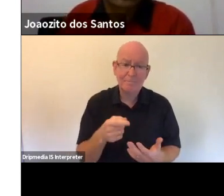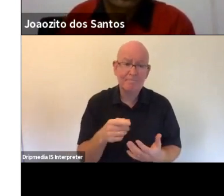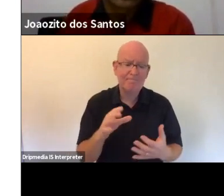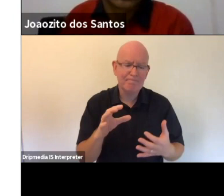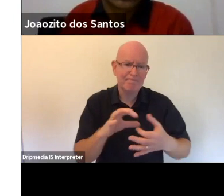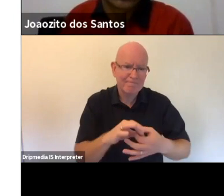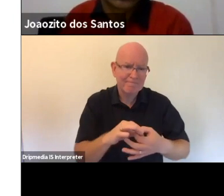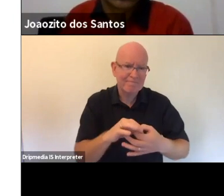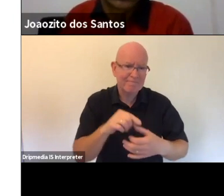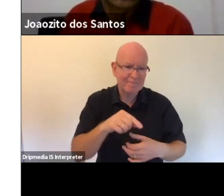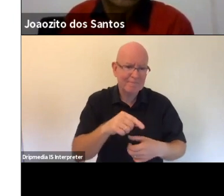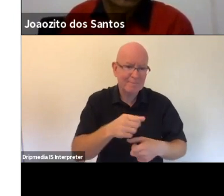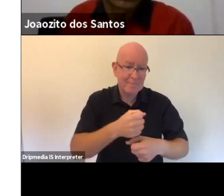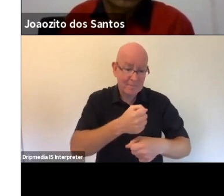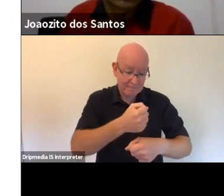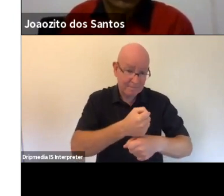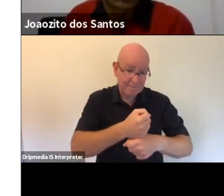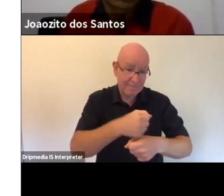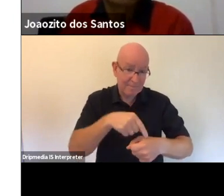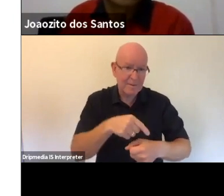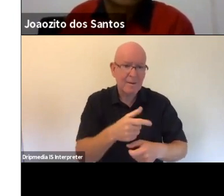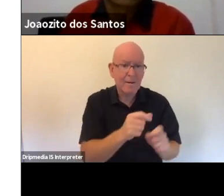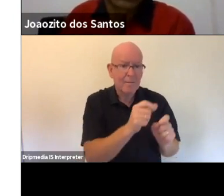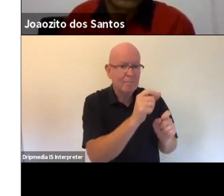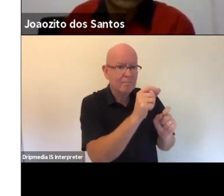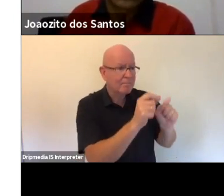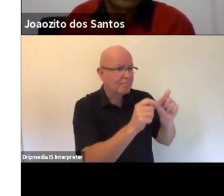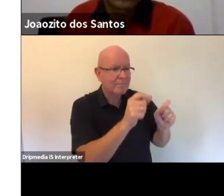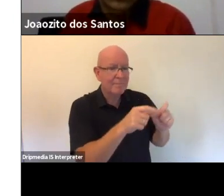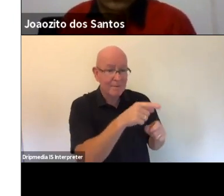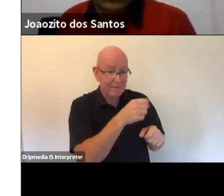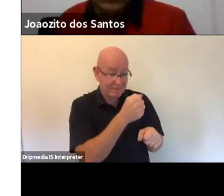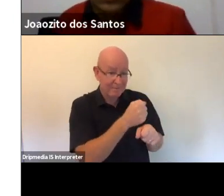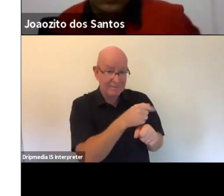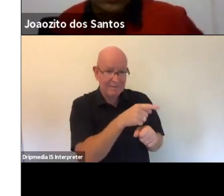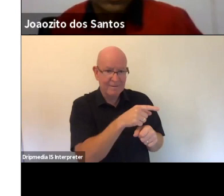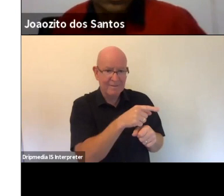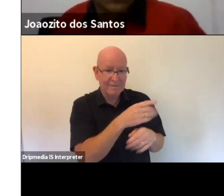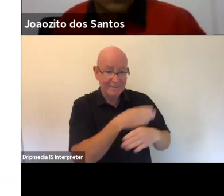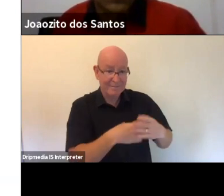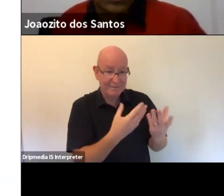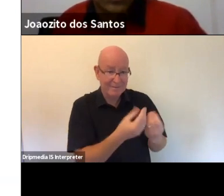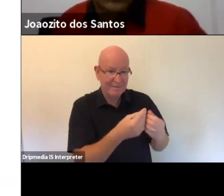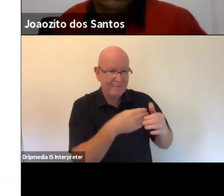is one thousand four hundred and sixteen.